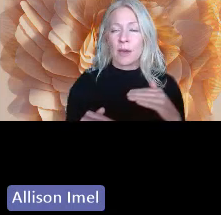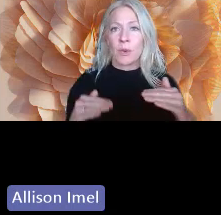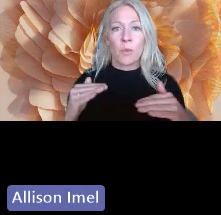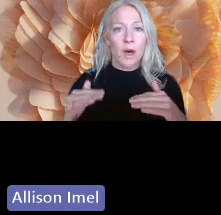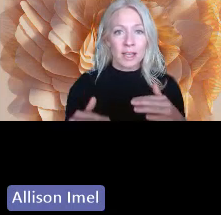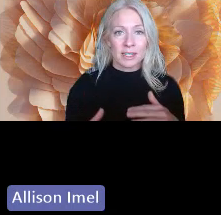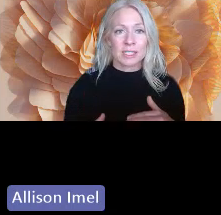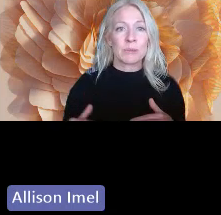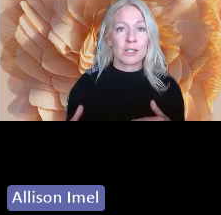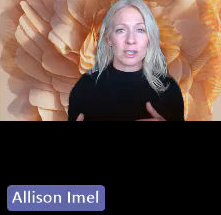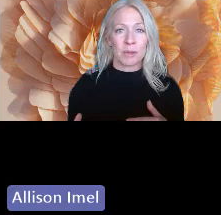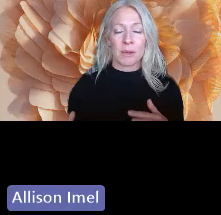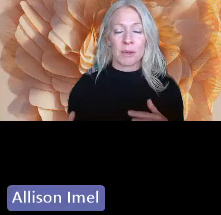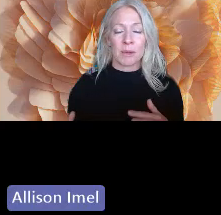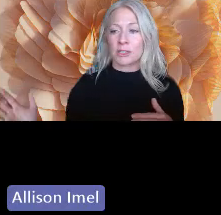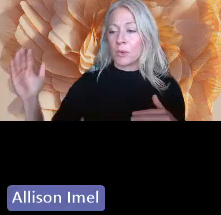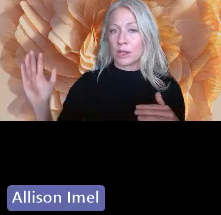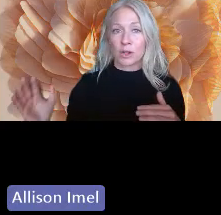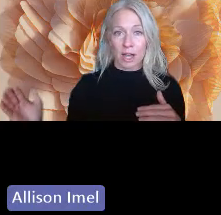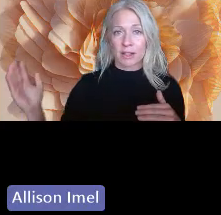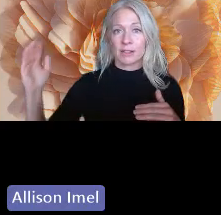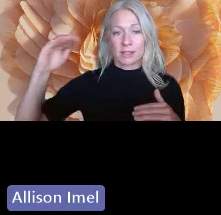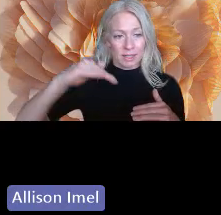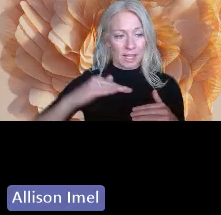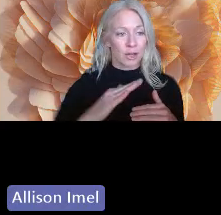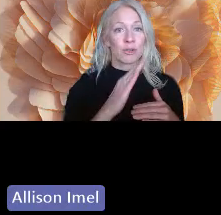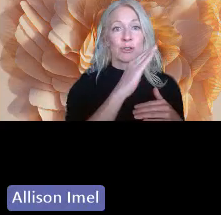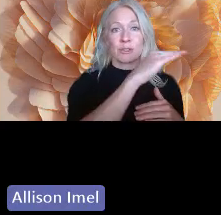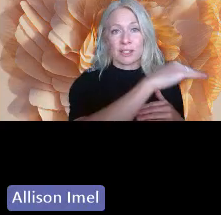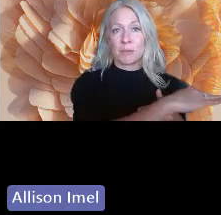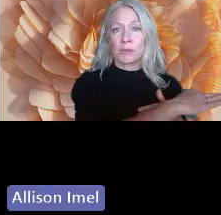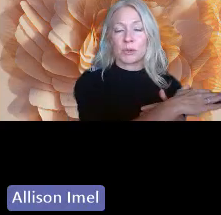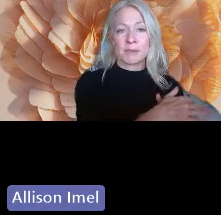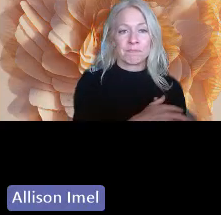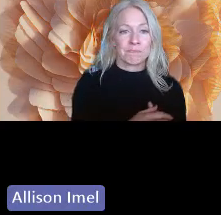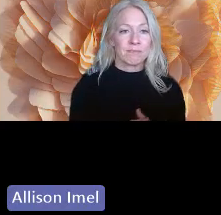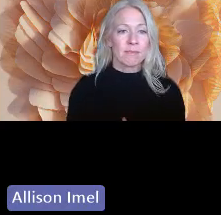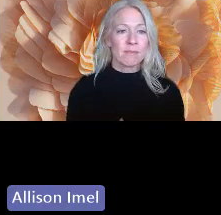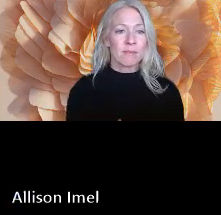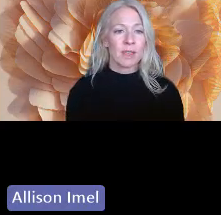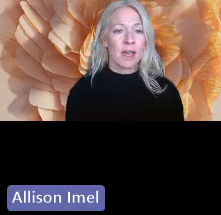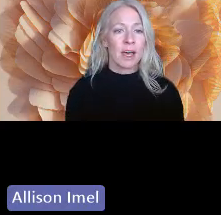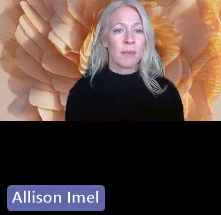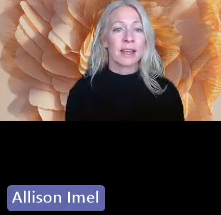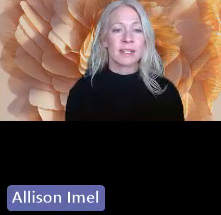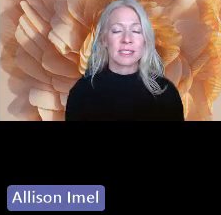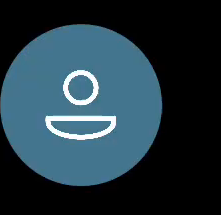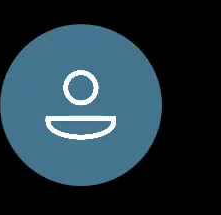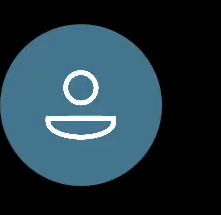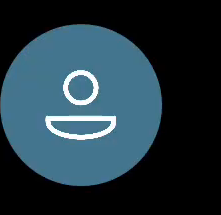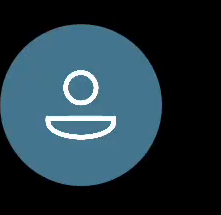And what we want, especially in perimenopause, we wanna learn how to kind of cruise in the between. A high glycemic diet,